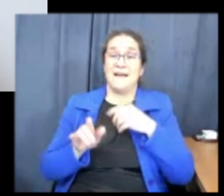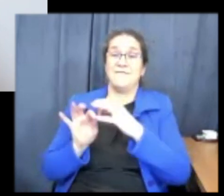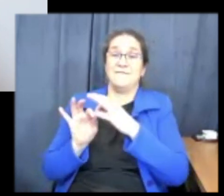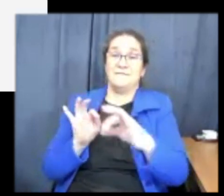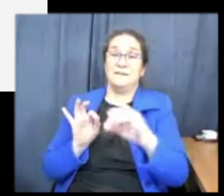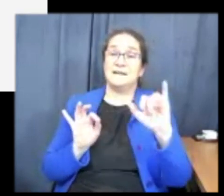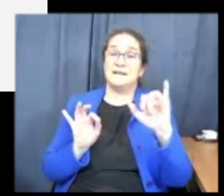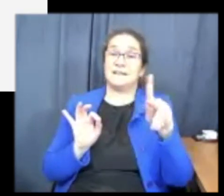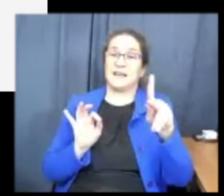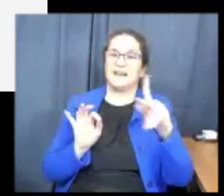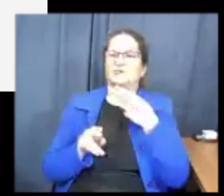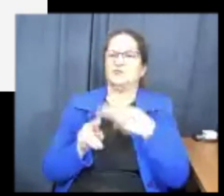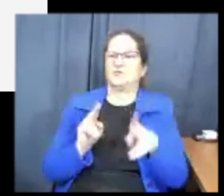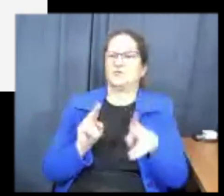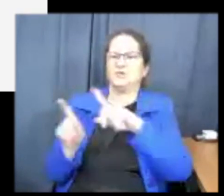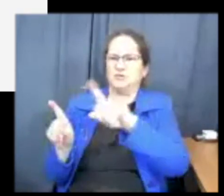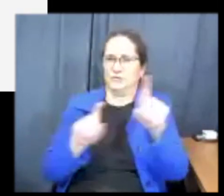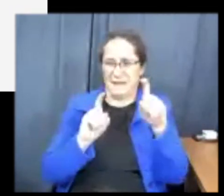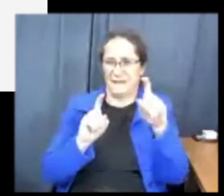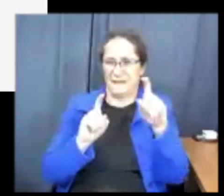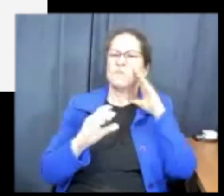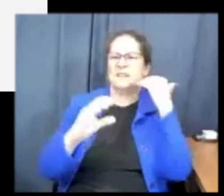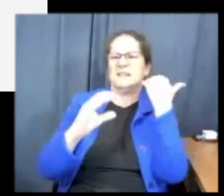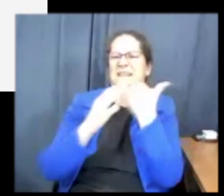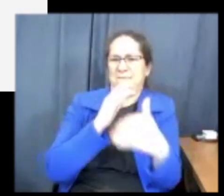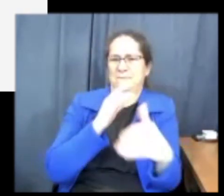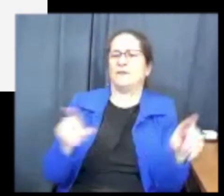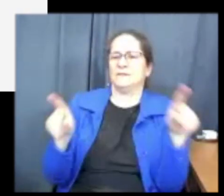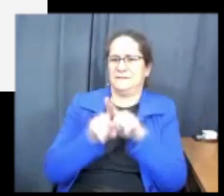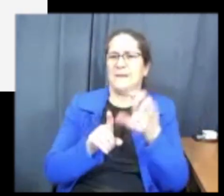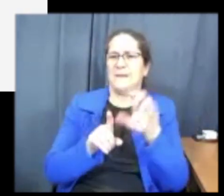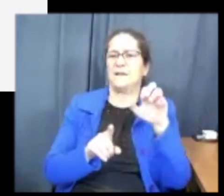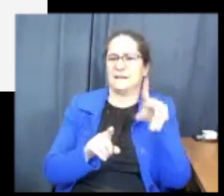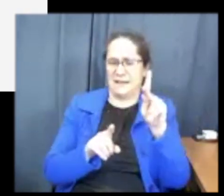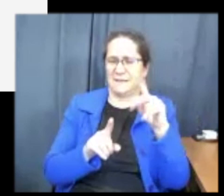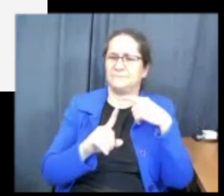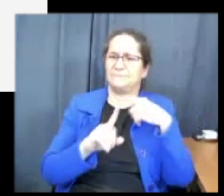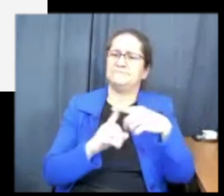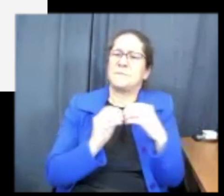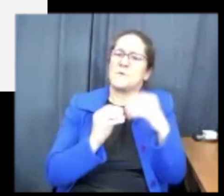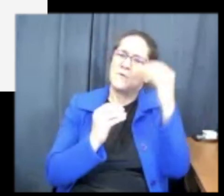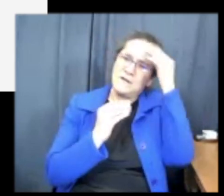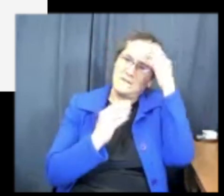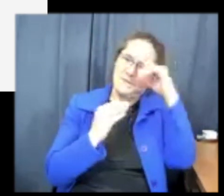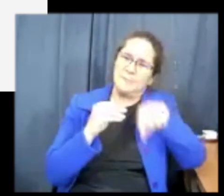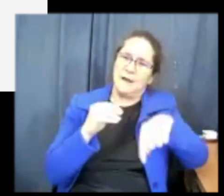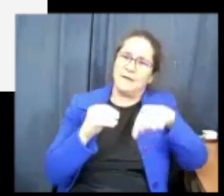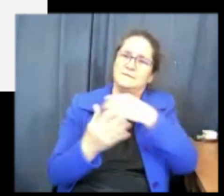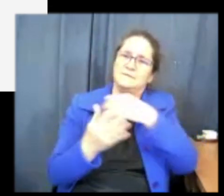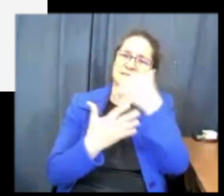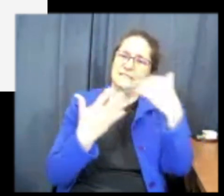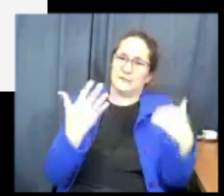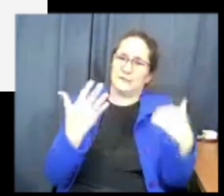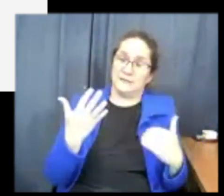and we'll also follow up by email with the same link and additional information about the series. This series is for you.